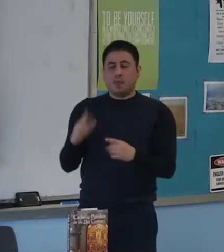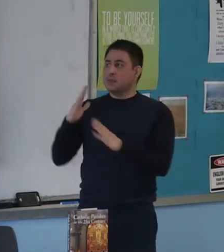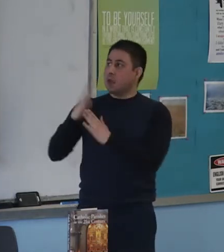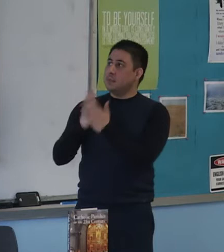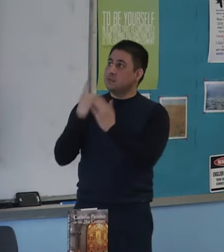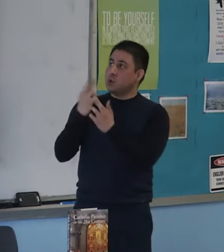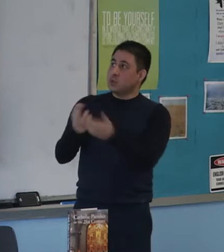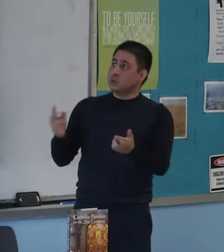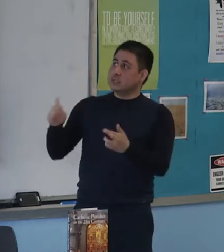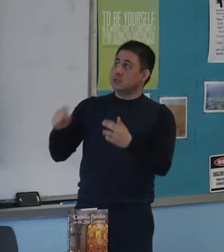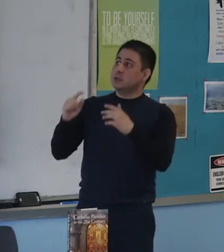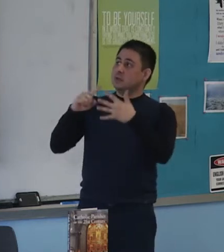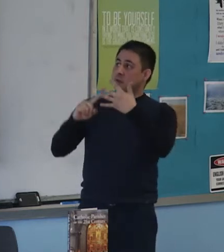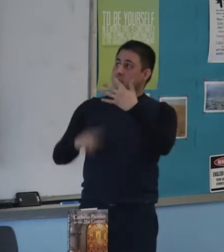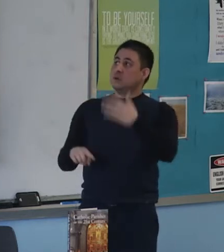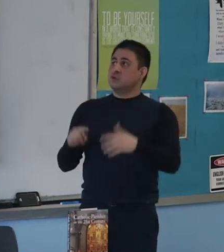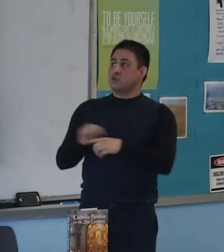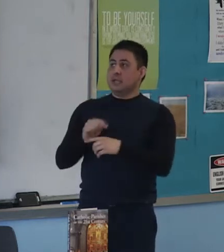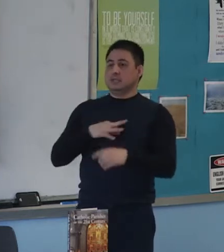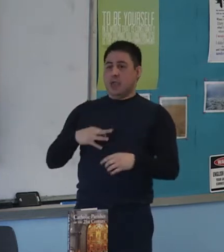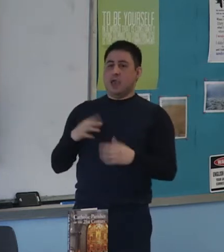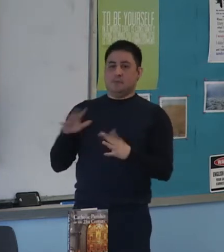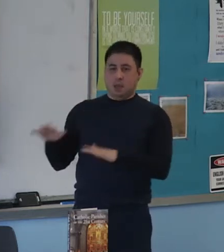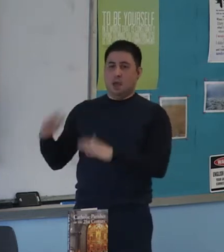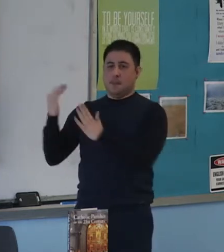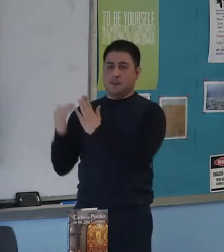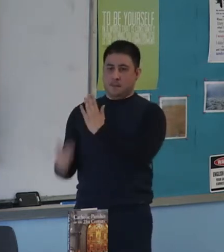resources needed training, dedicated staff could come down. Then we asked, is